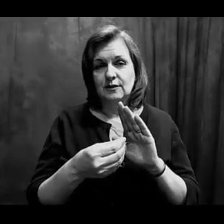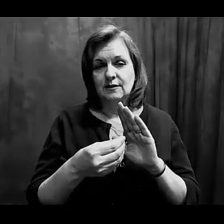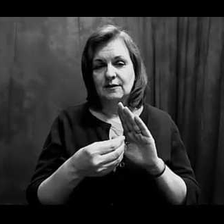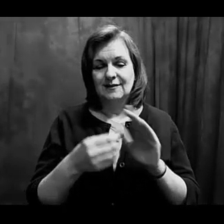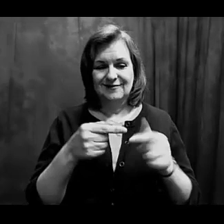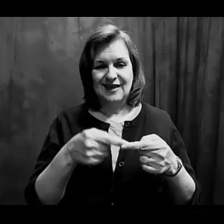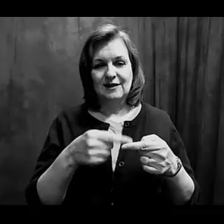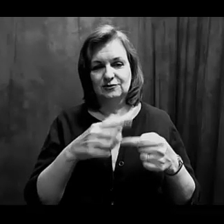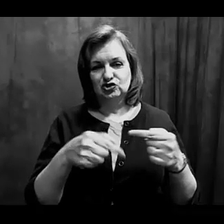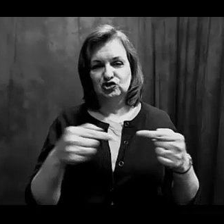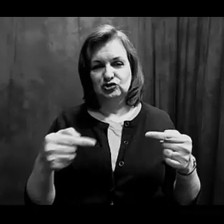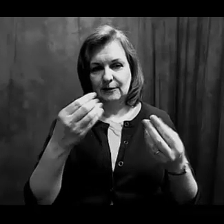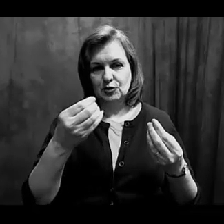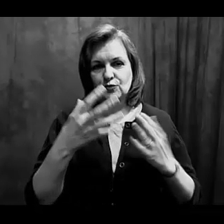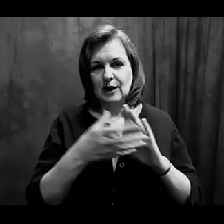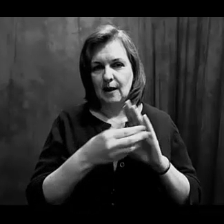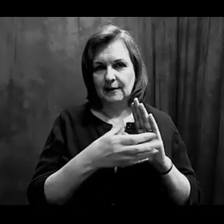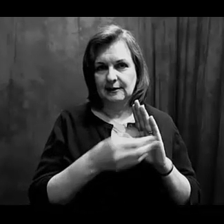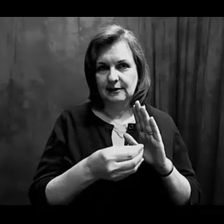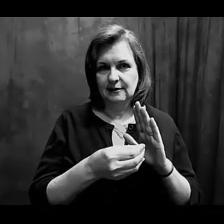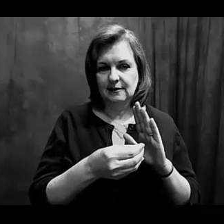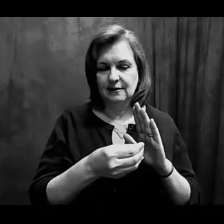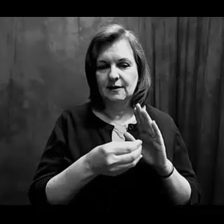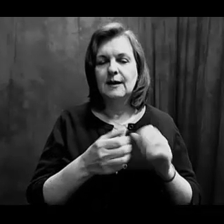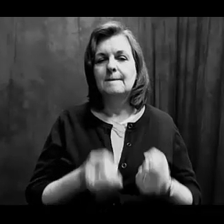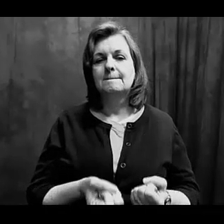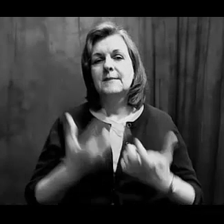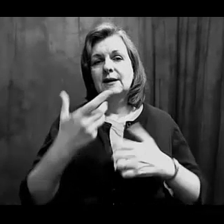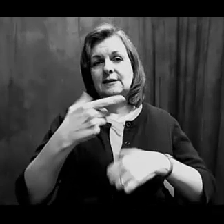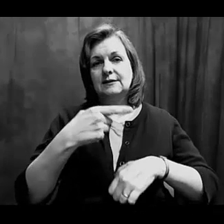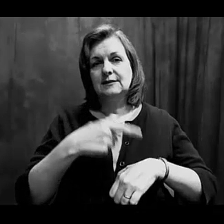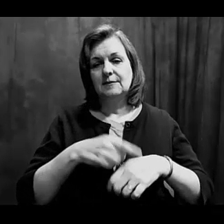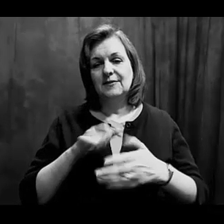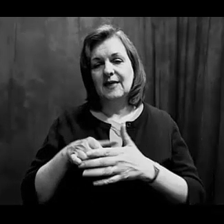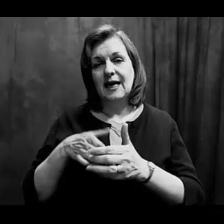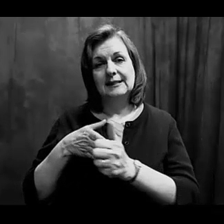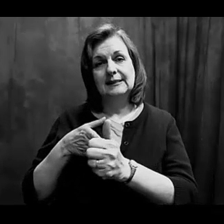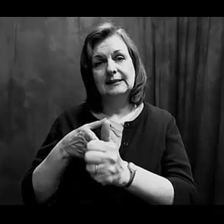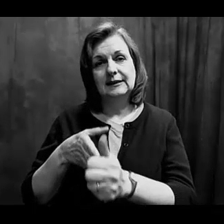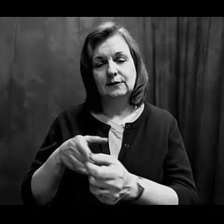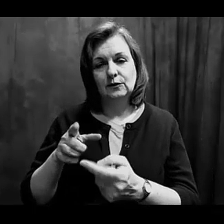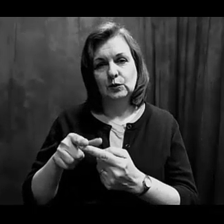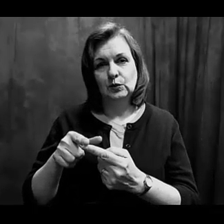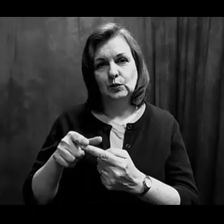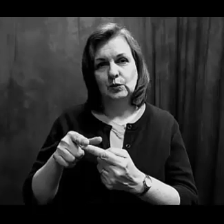and duplication of genetic material it will lead to in many cases